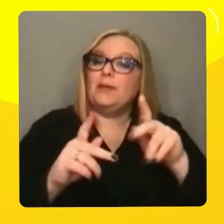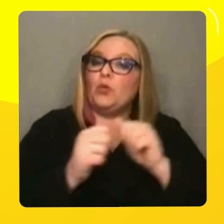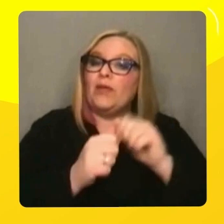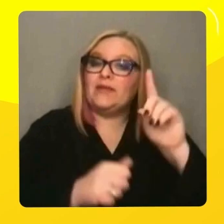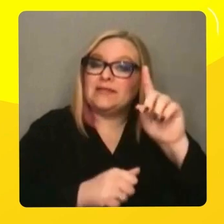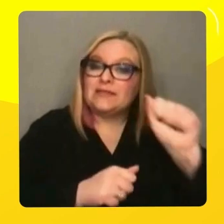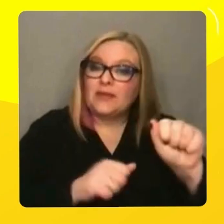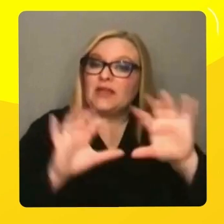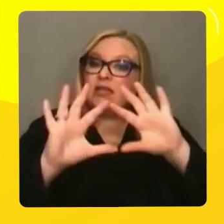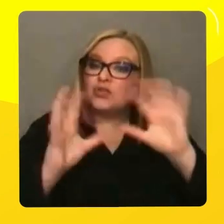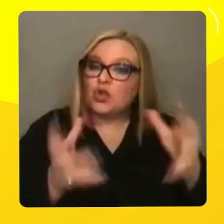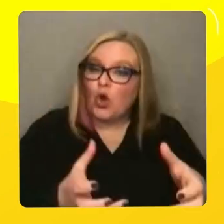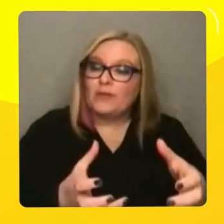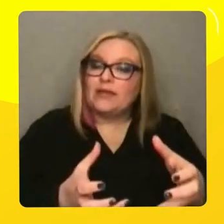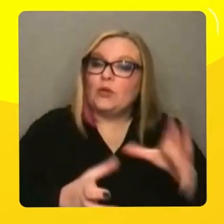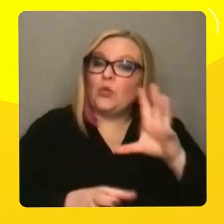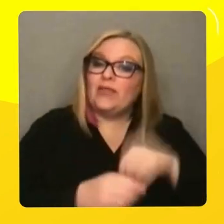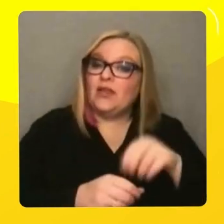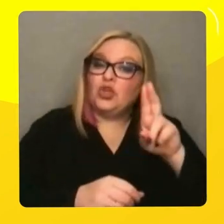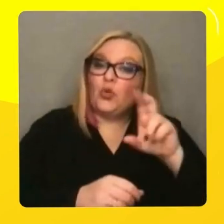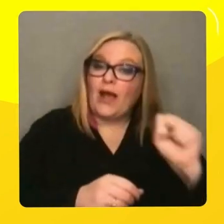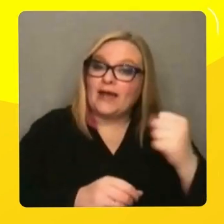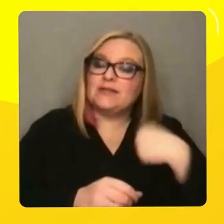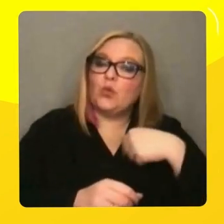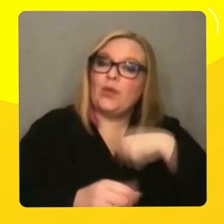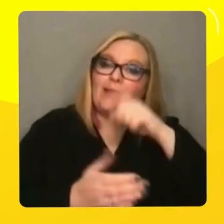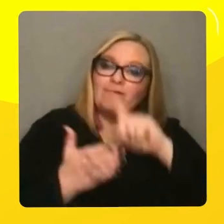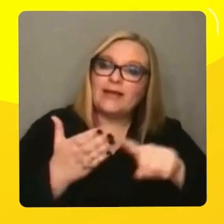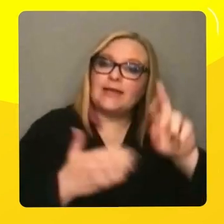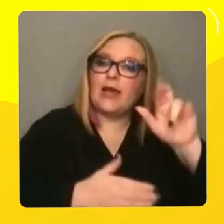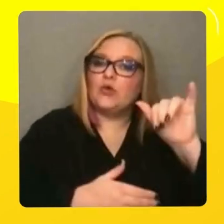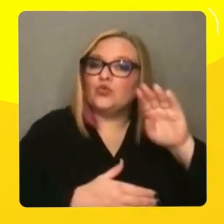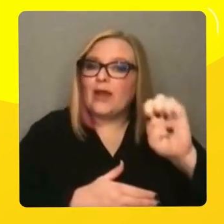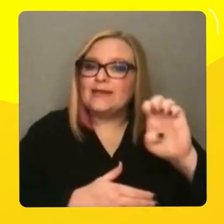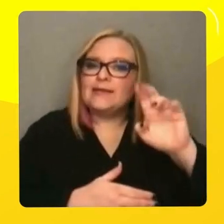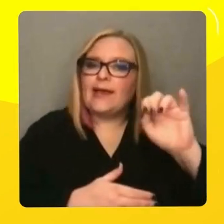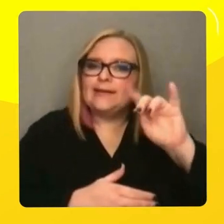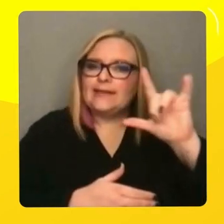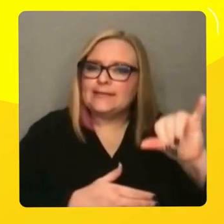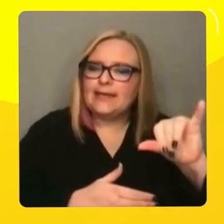And in the US, we looked at race, ethnicity, and our military veterans.